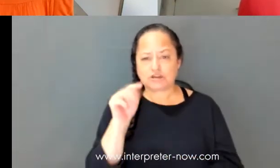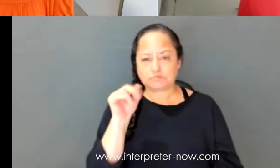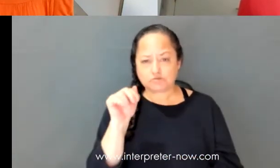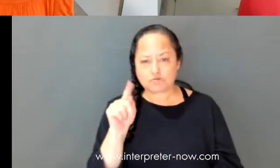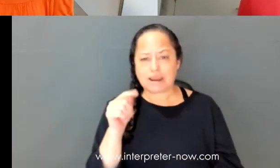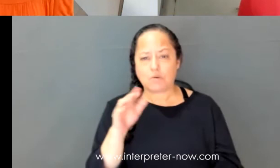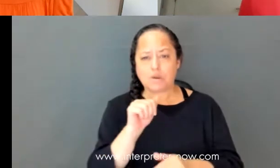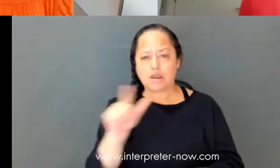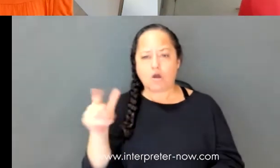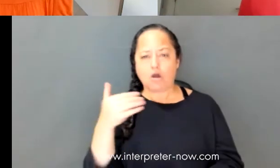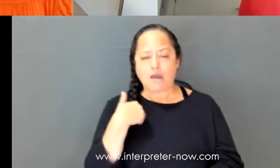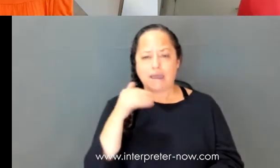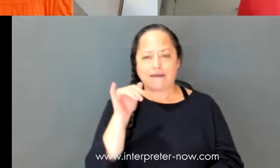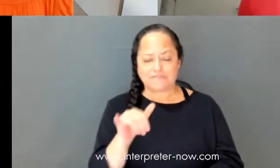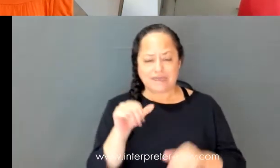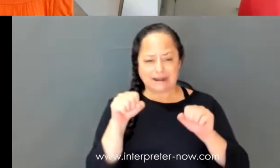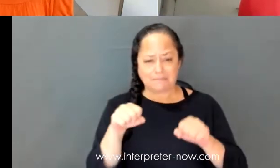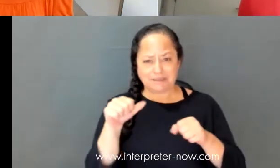That's probably the best sort of way.